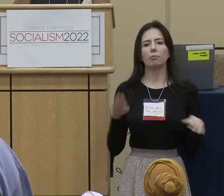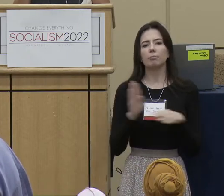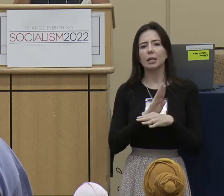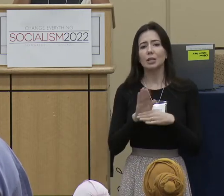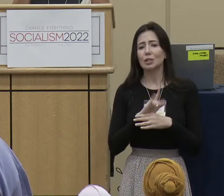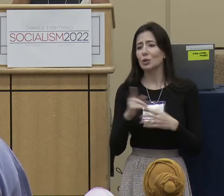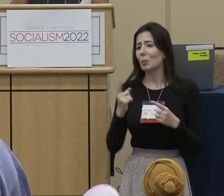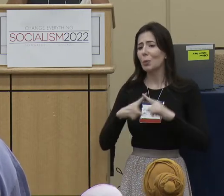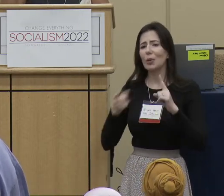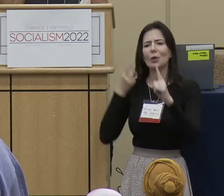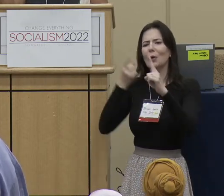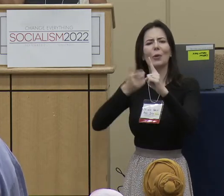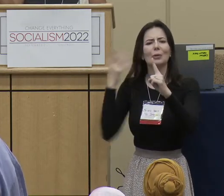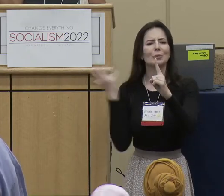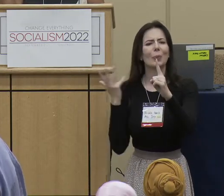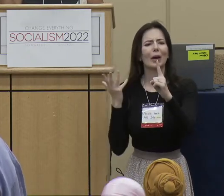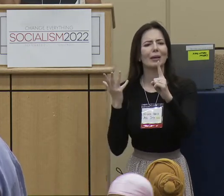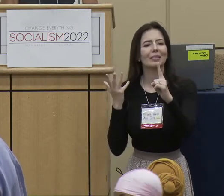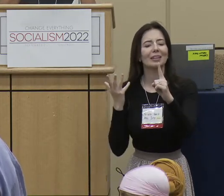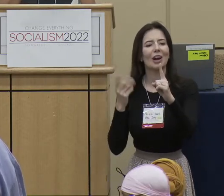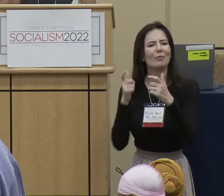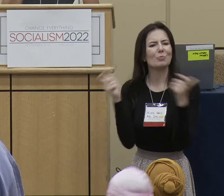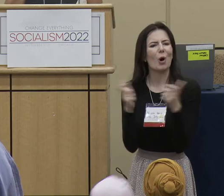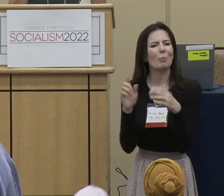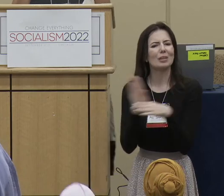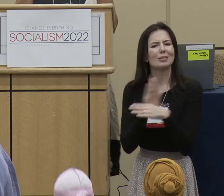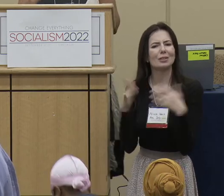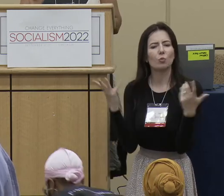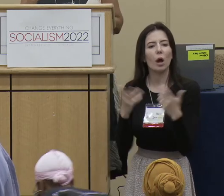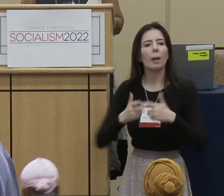talk about small businesses . But the aspiration of a lot of